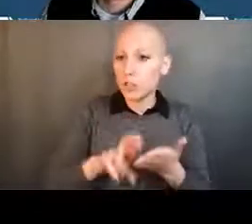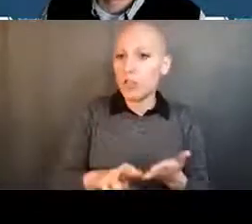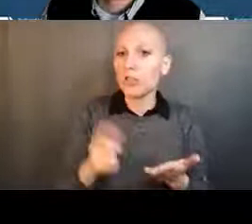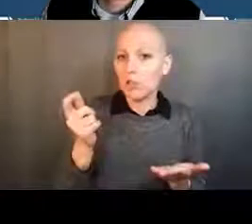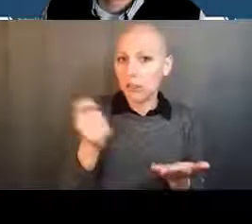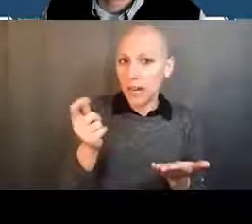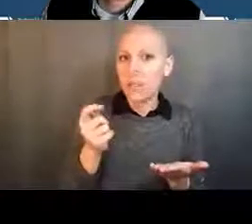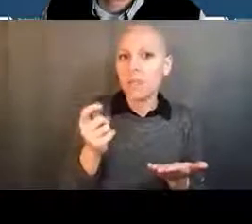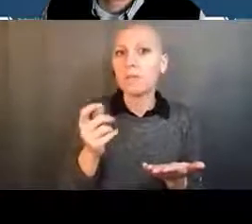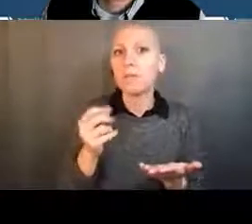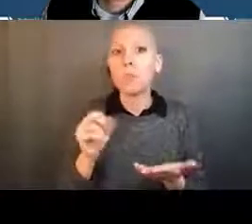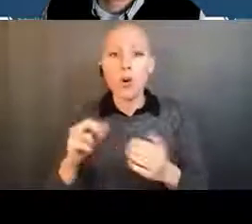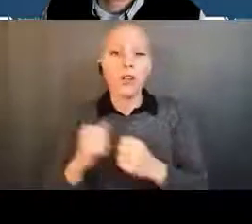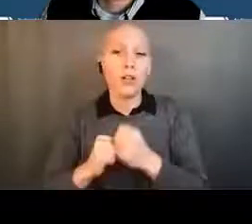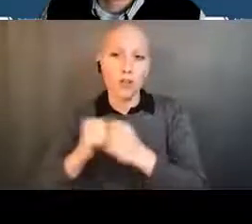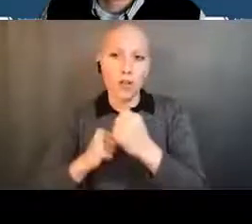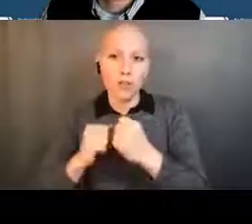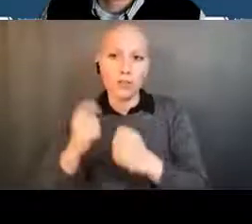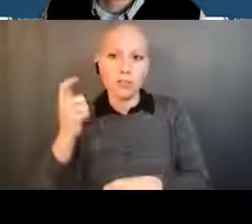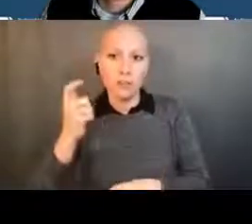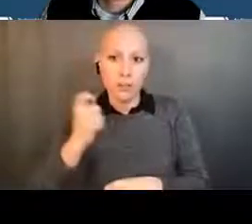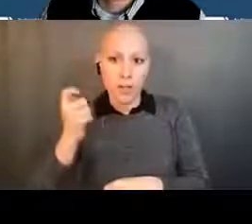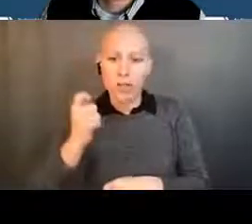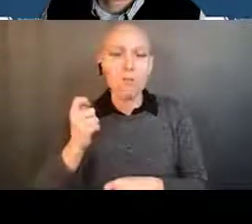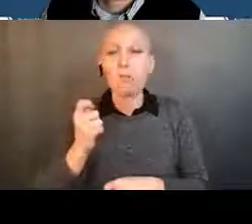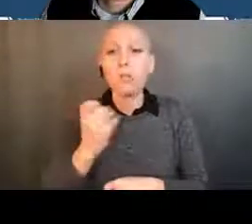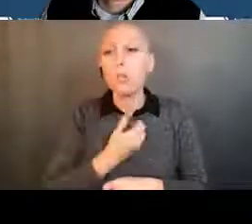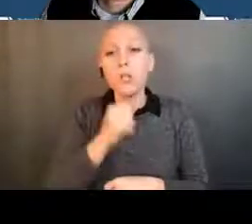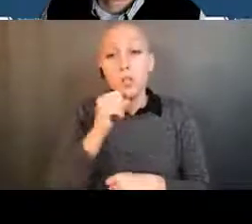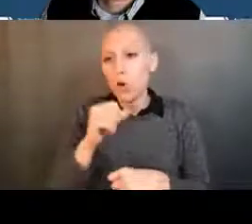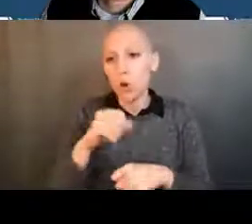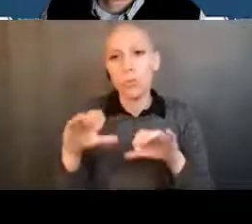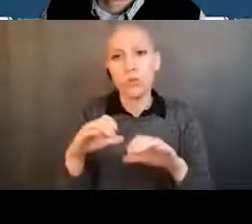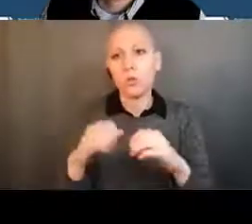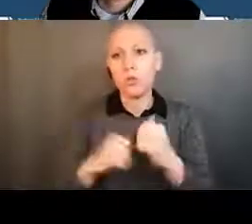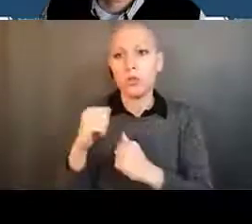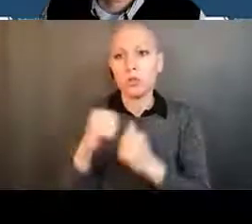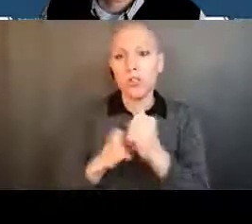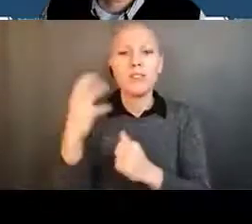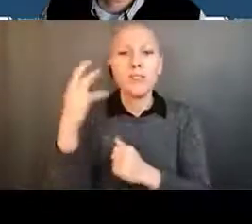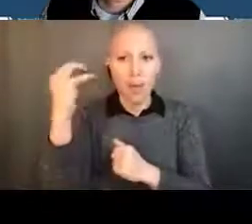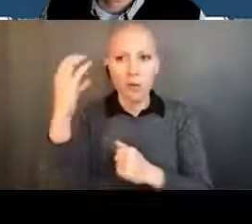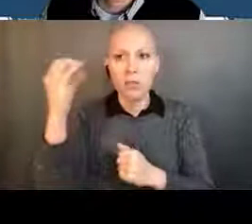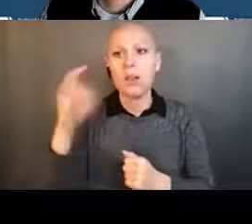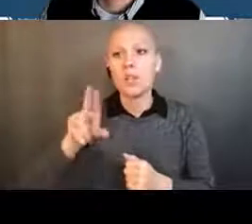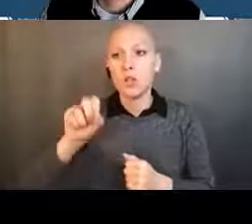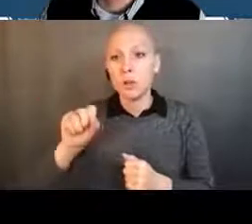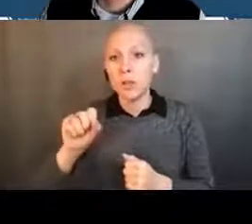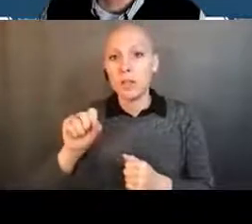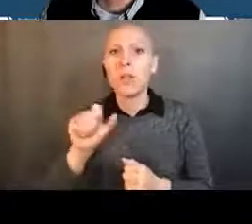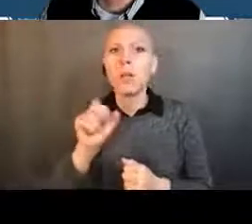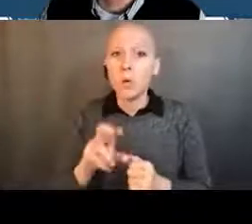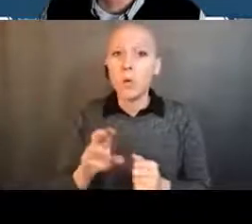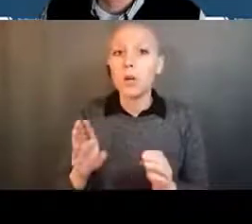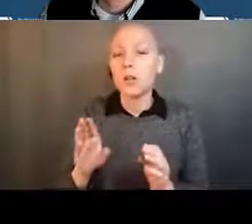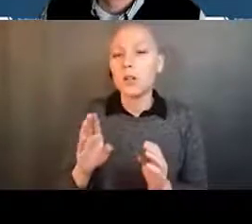construction projects outside of the US. Or the small business area with the SBIRs and the STTRs